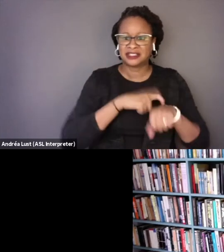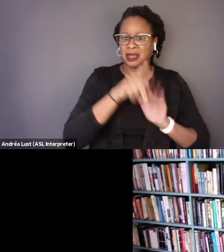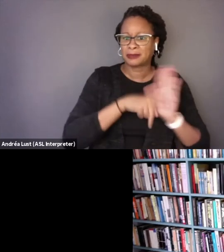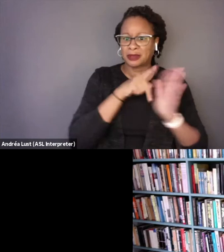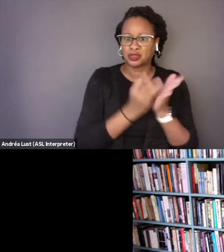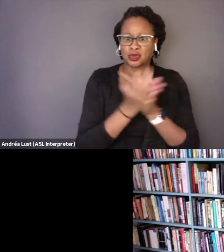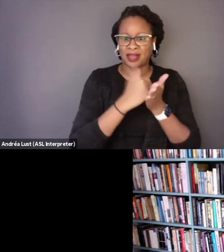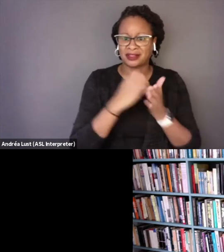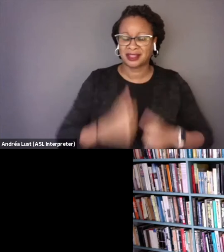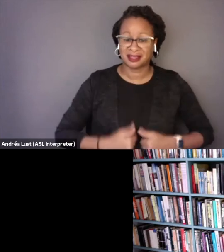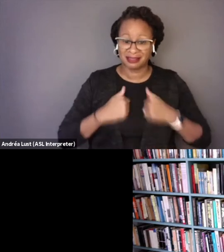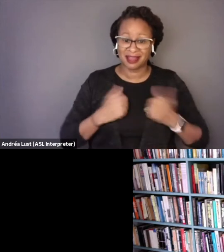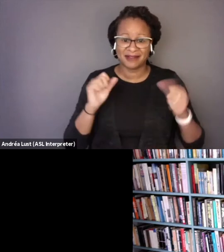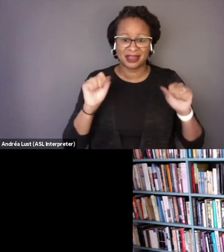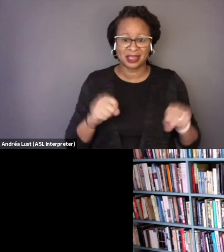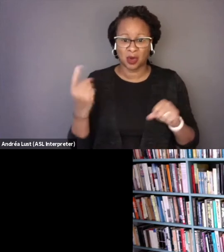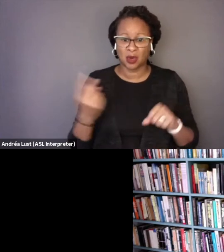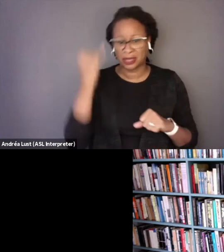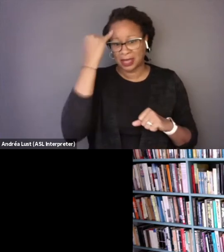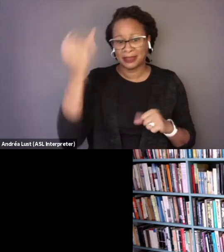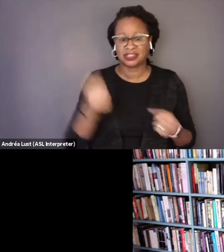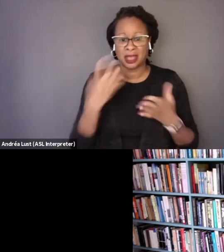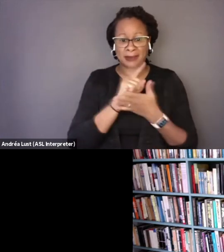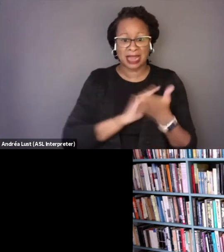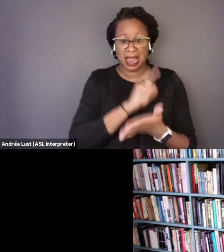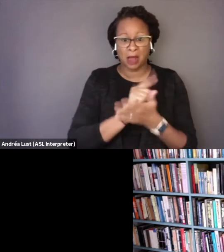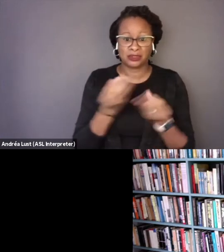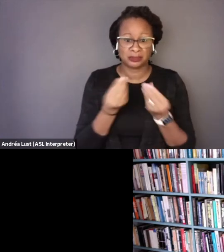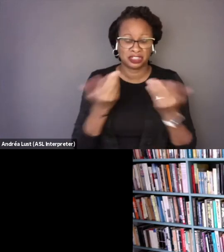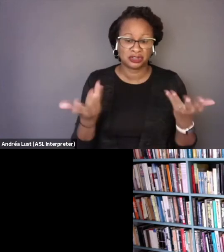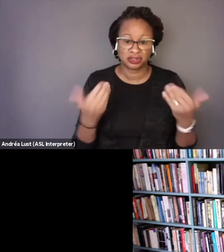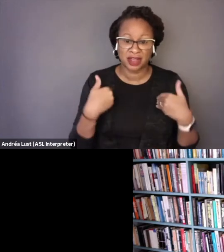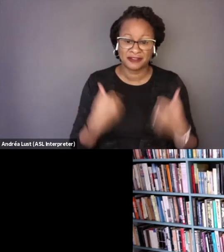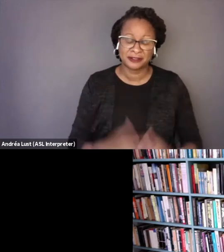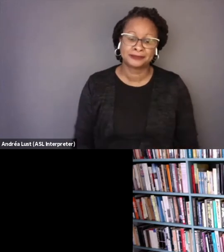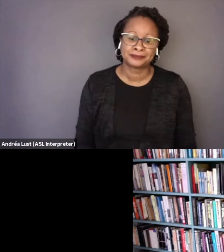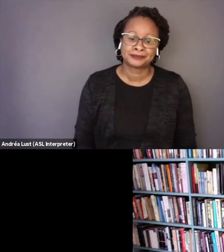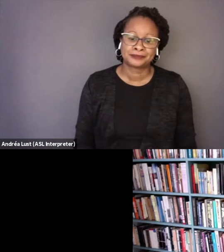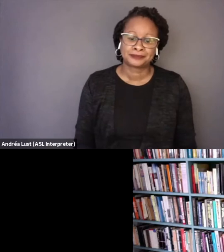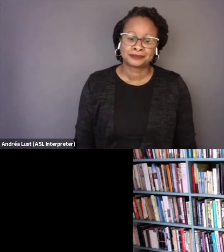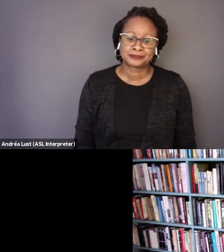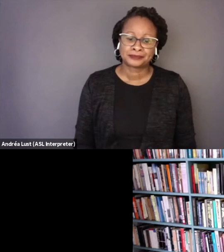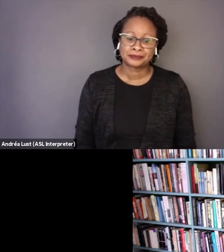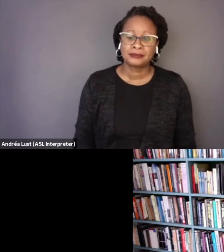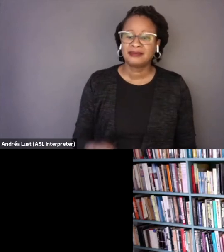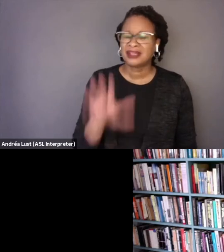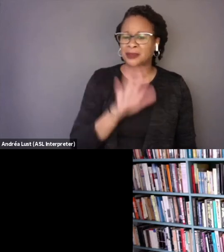I can only imagine how many hours of material that would be. Yeah, it was about five, 600 hours of material